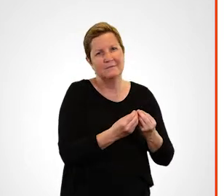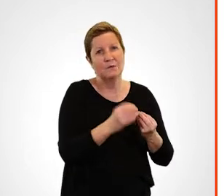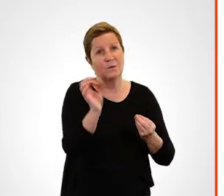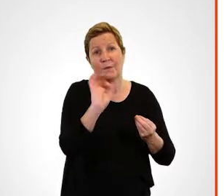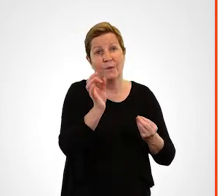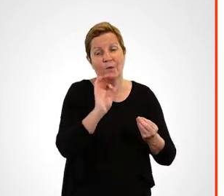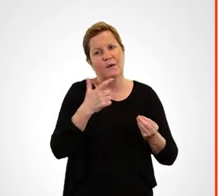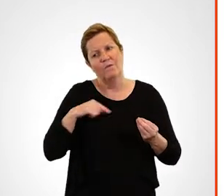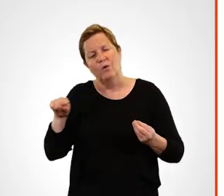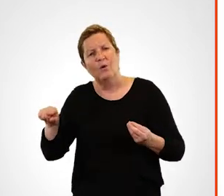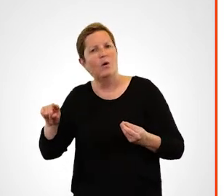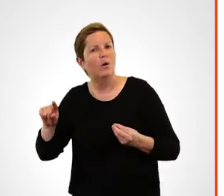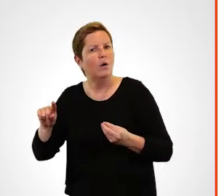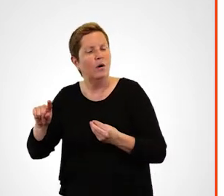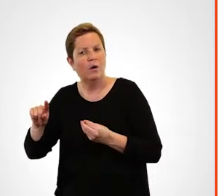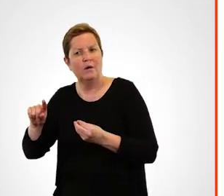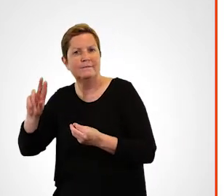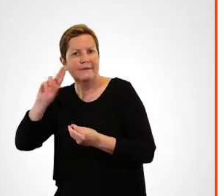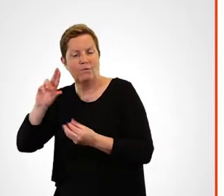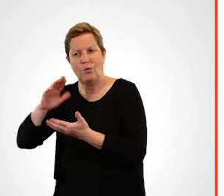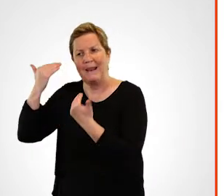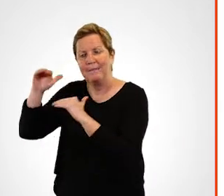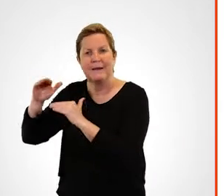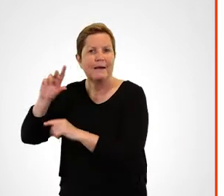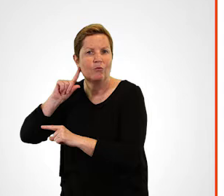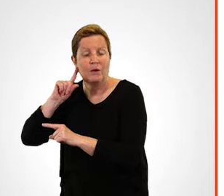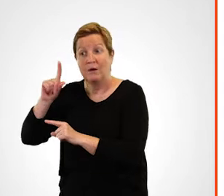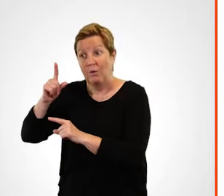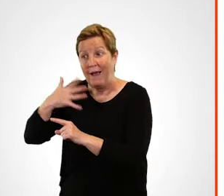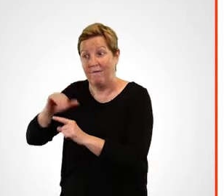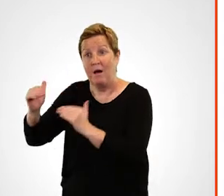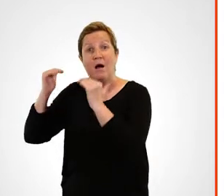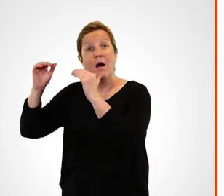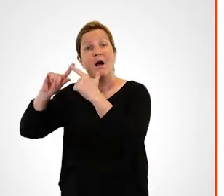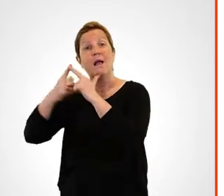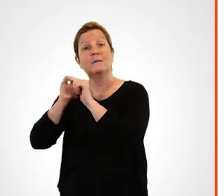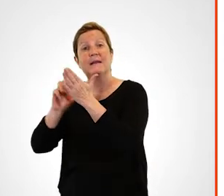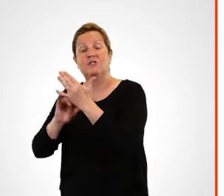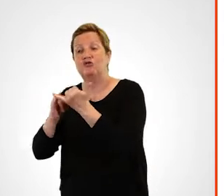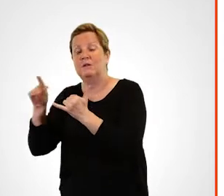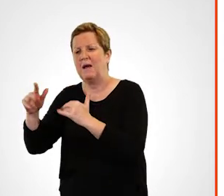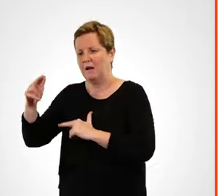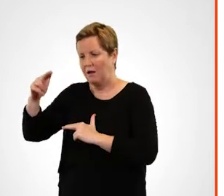So we need to have high expectations for children with limited hearing, but we don't need to try to skip over steps